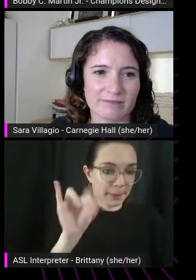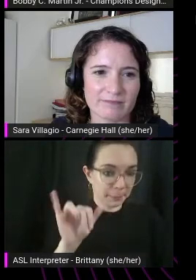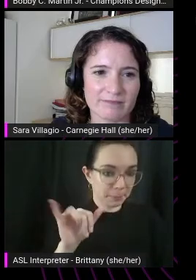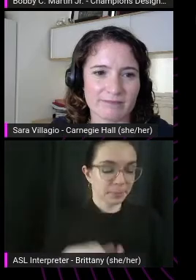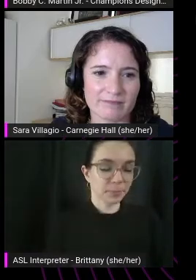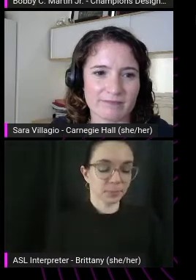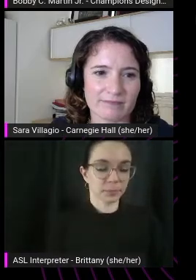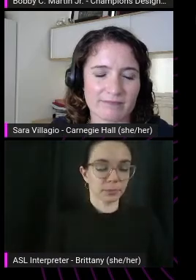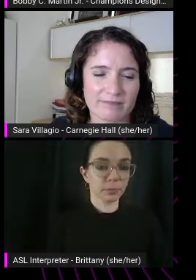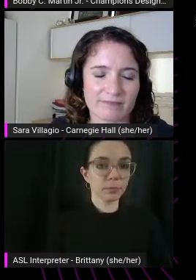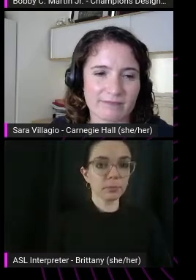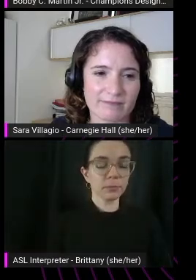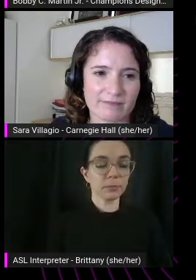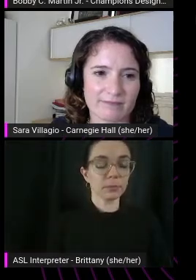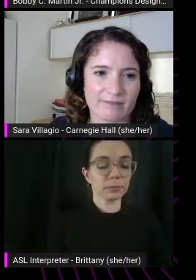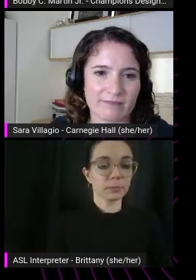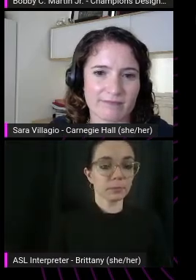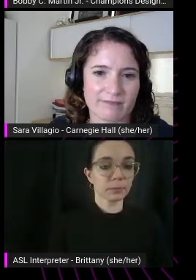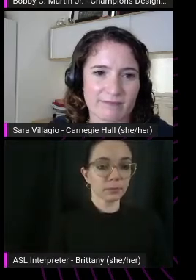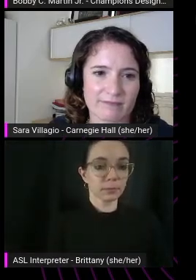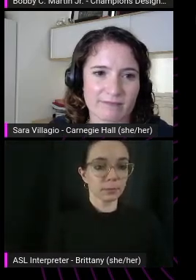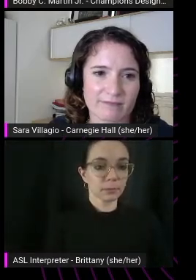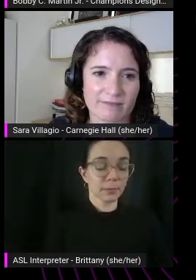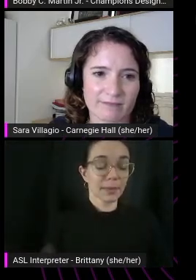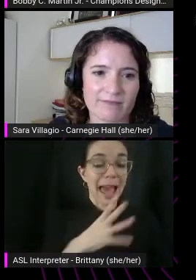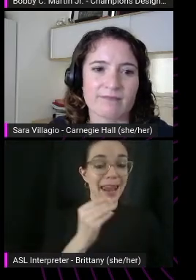And, you know, I'll just add that this was a curveball for everyone.